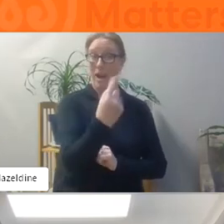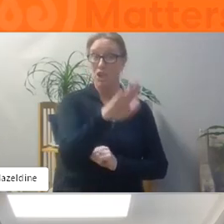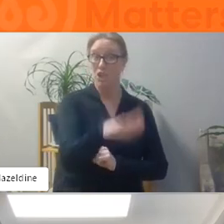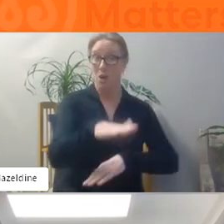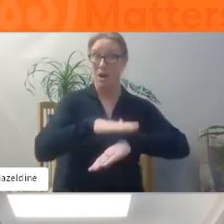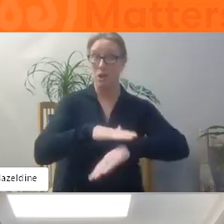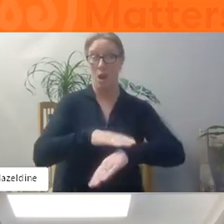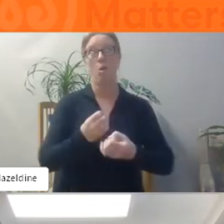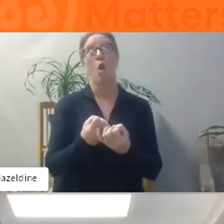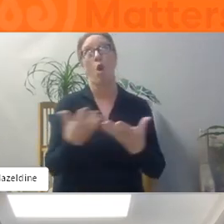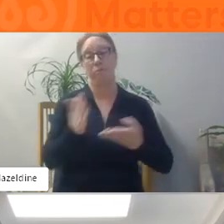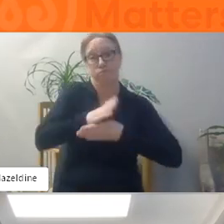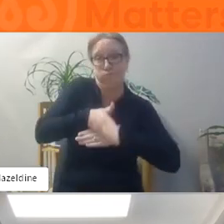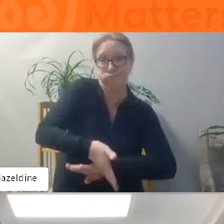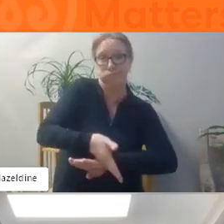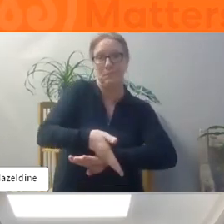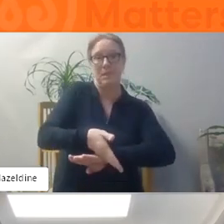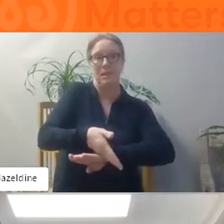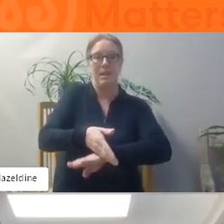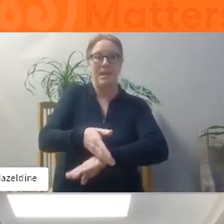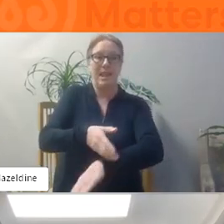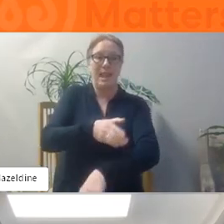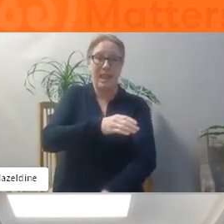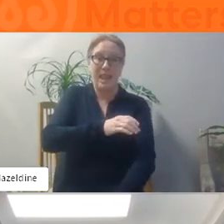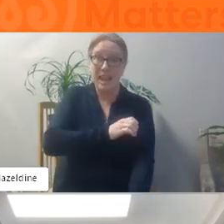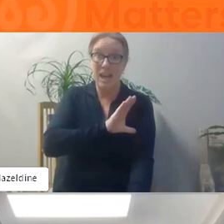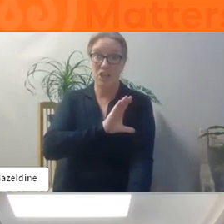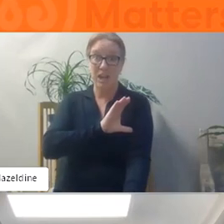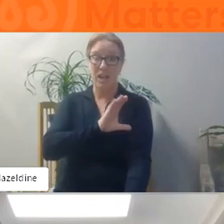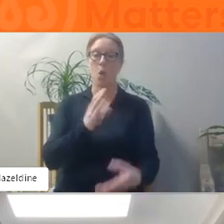of energy working around that ethos. We spent a lot of time supporting